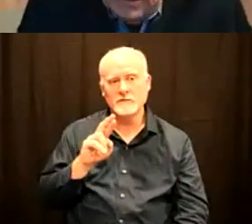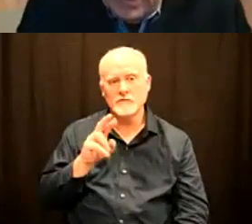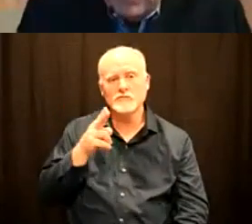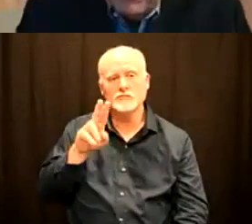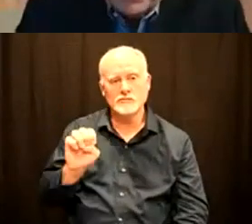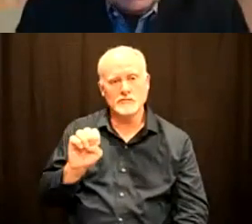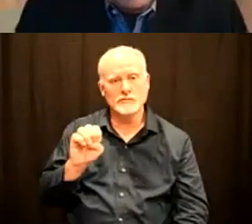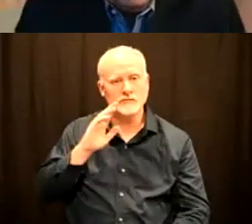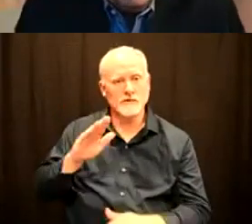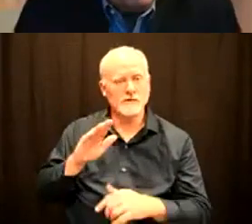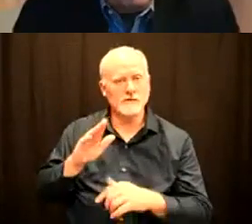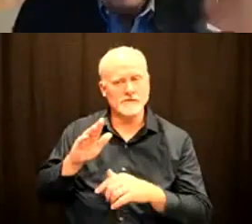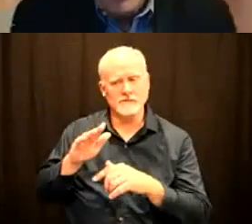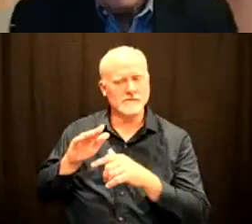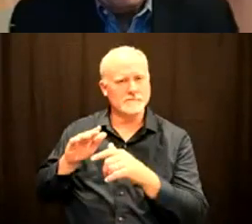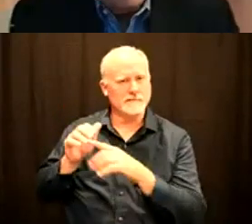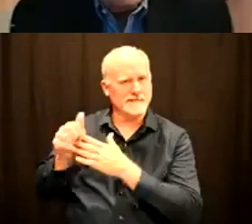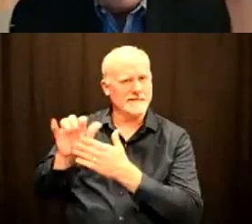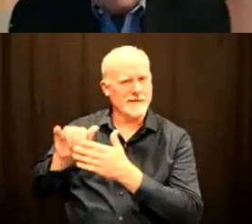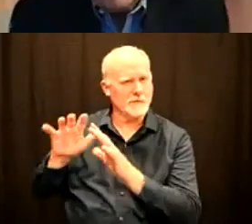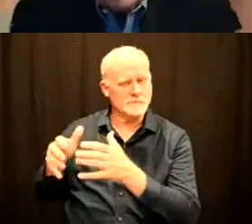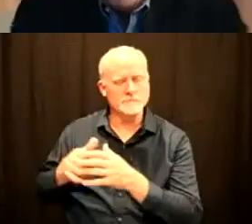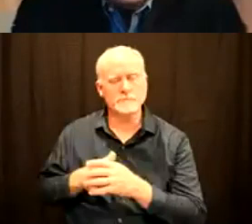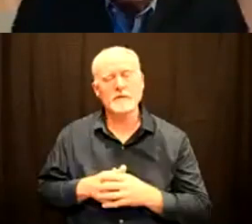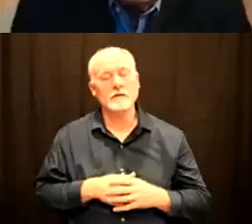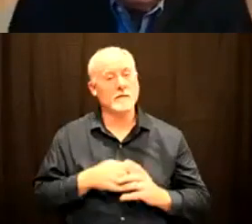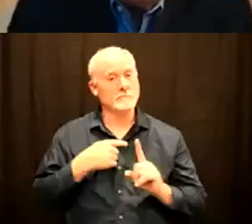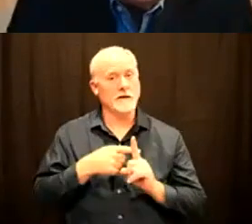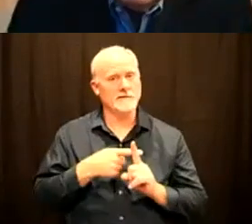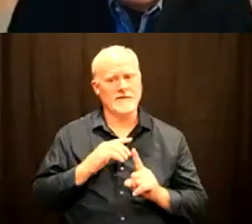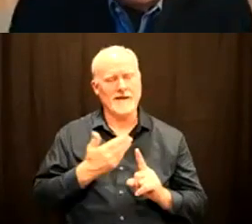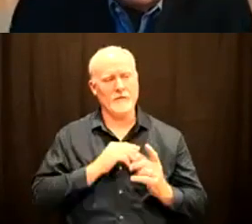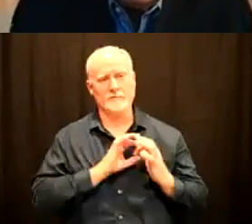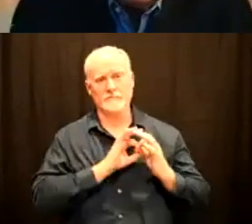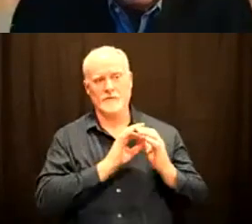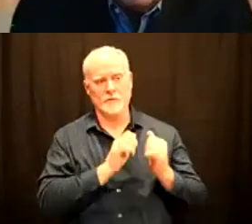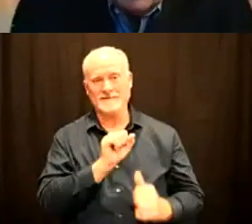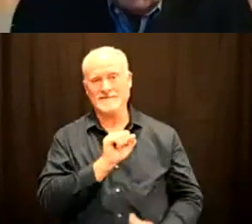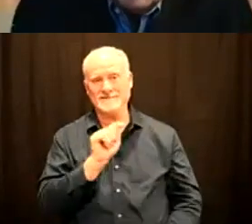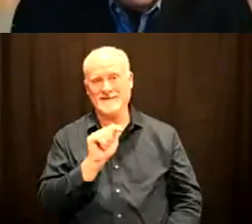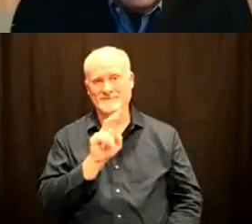that effort on a very positive note our alliance with the saint vincent system is going very well